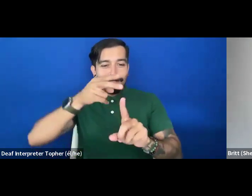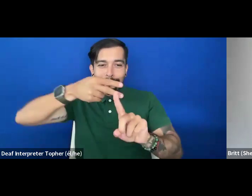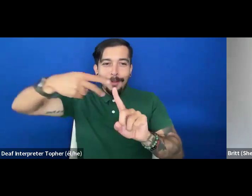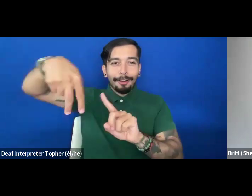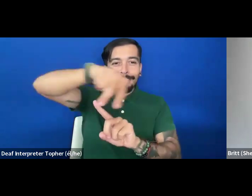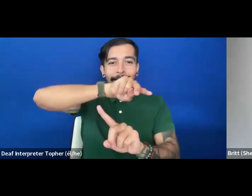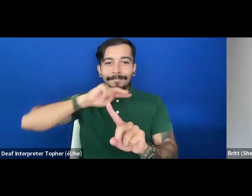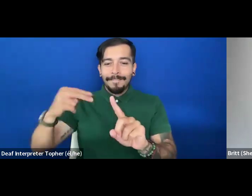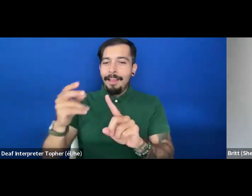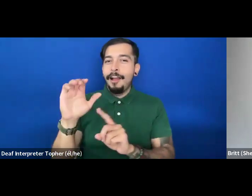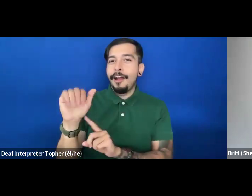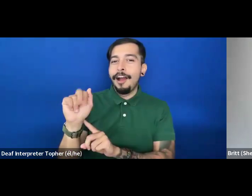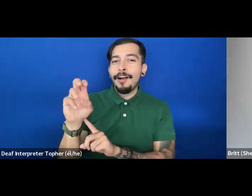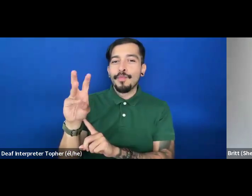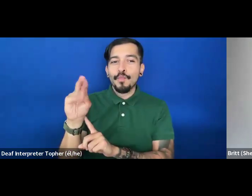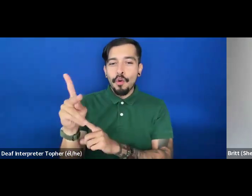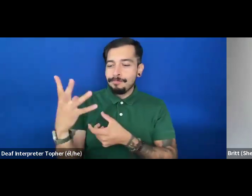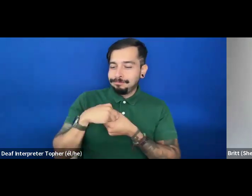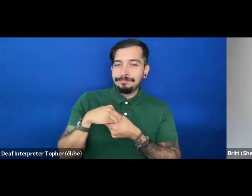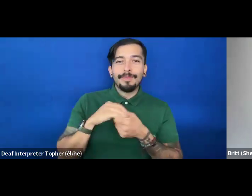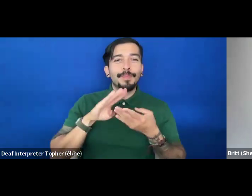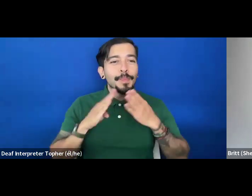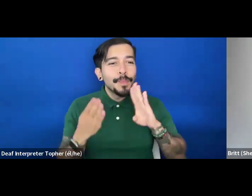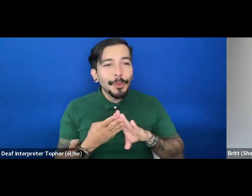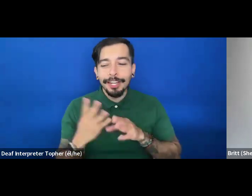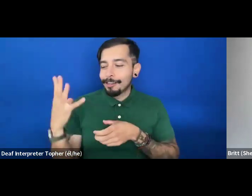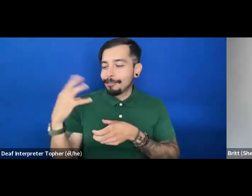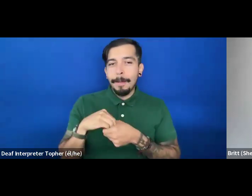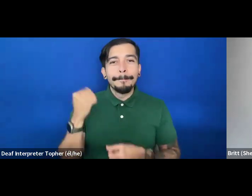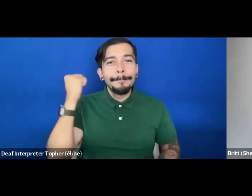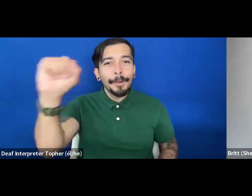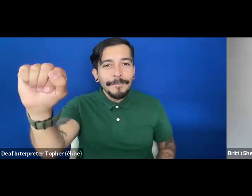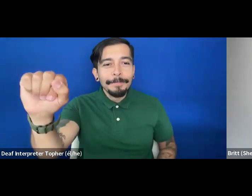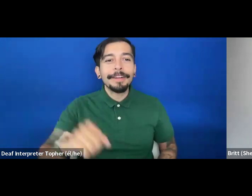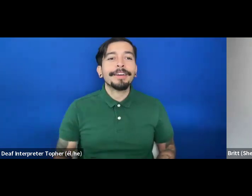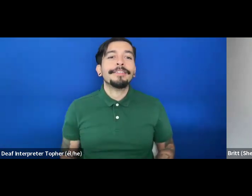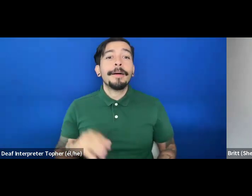As Mika stated, please feel free to share your questions and thoughts in the QA, QA, excuse me,